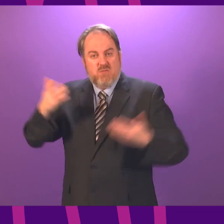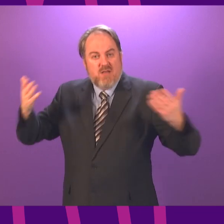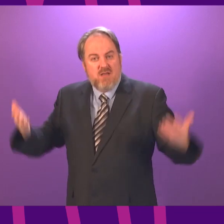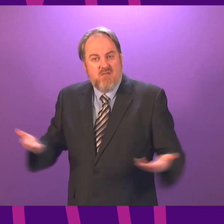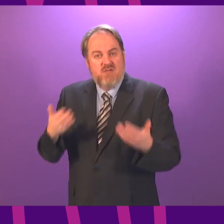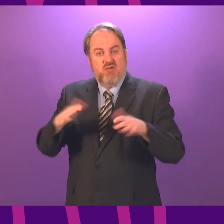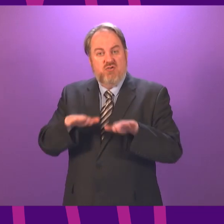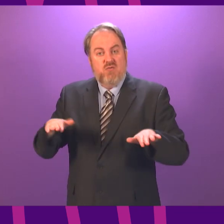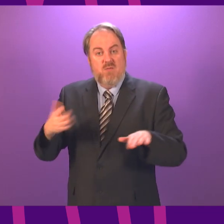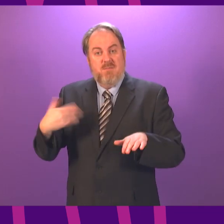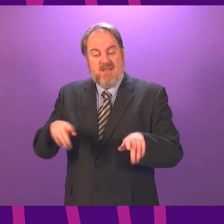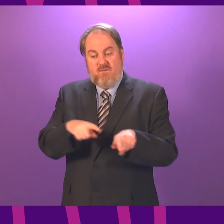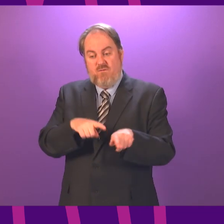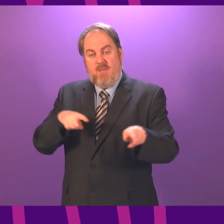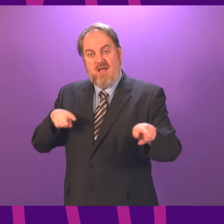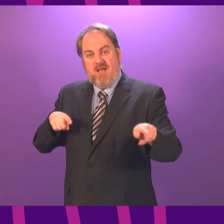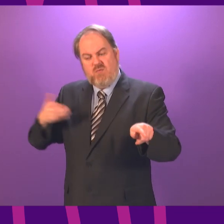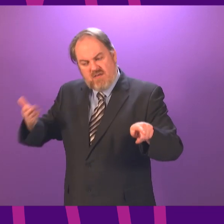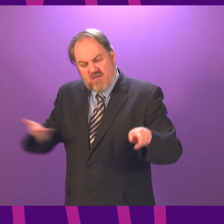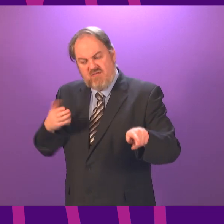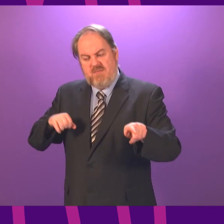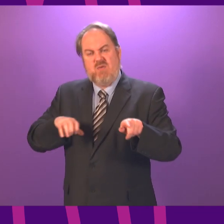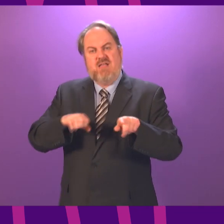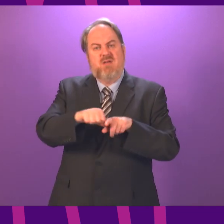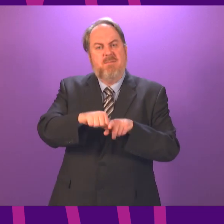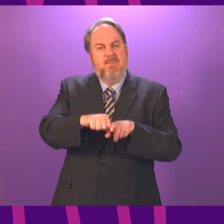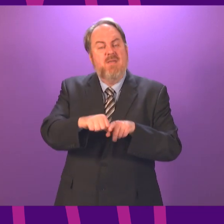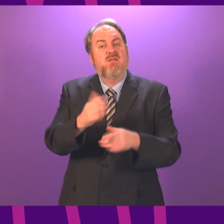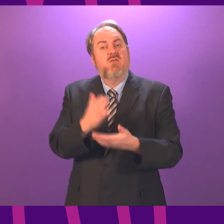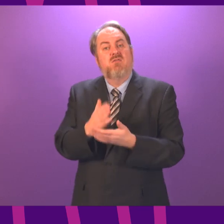their education. Previously in the pandemic, we have made available resources that have